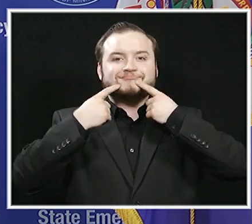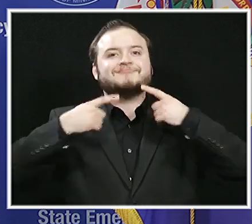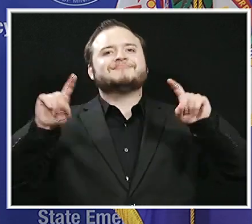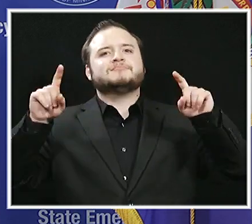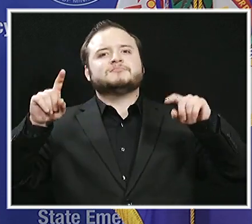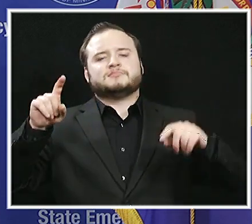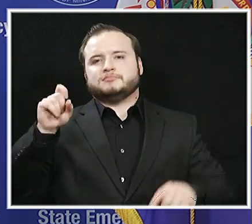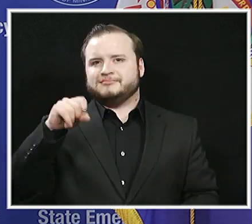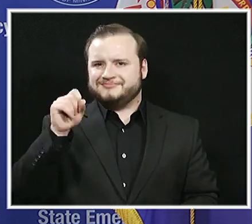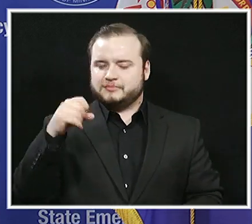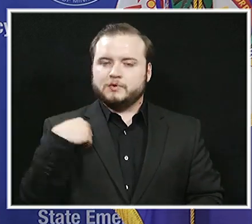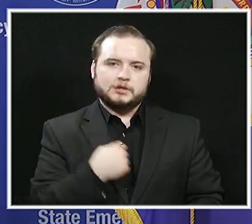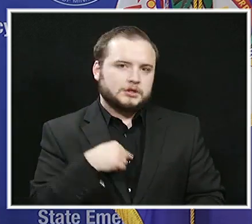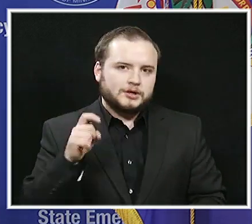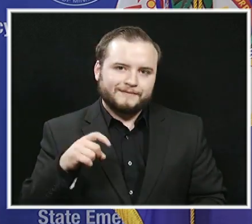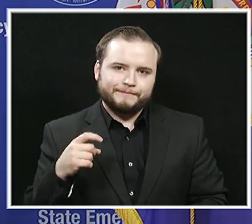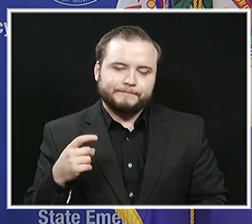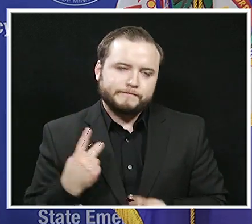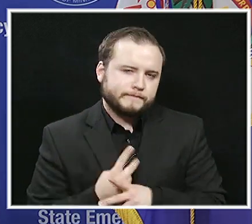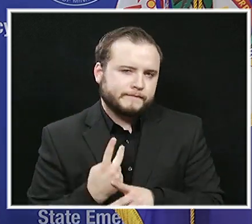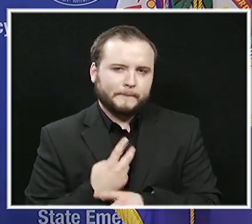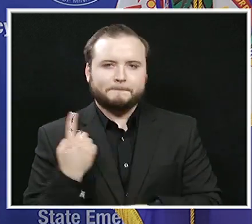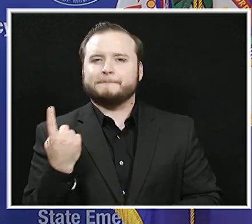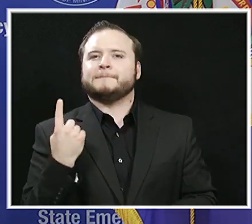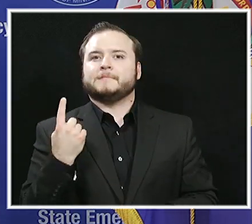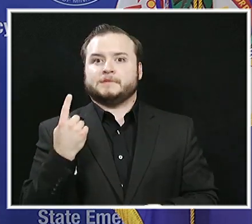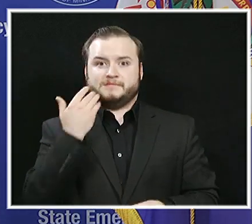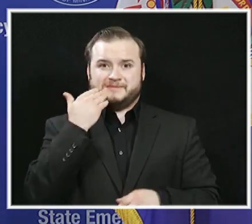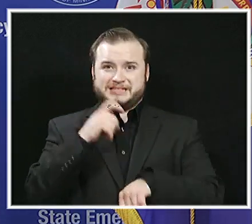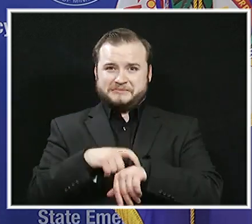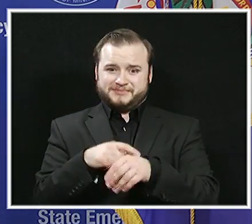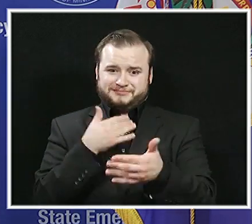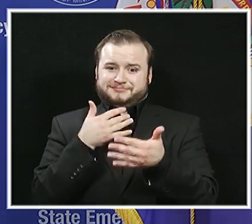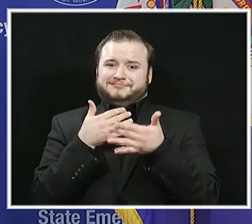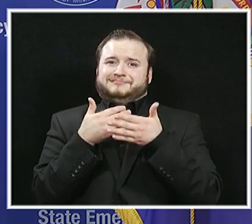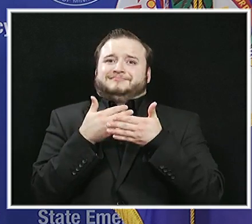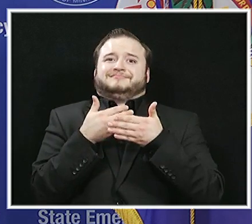so having just gone through a graduation last year with our senior. This is a really important rite